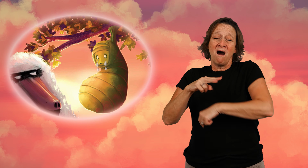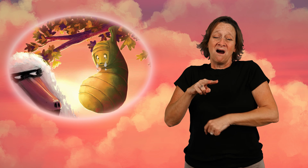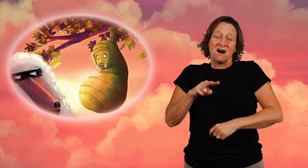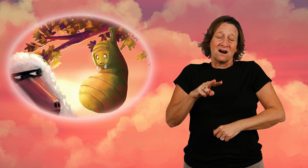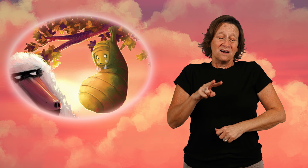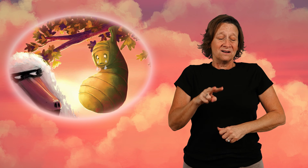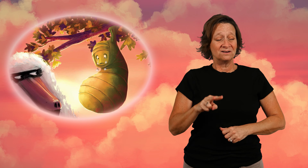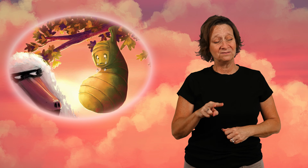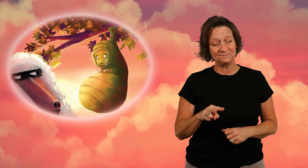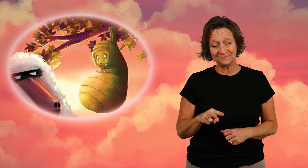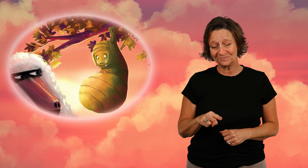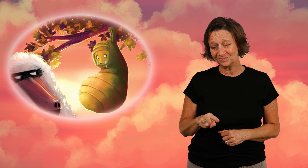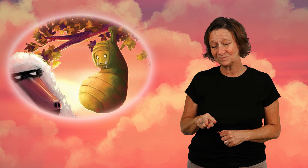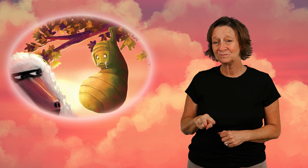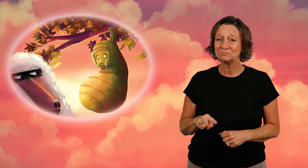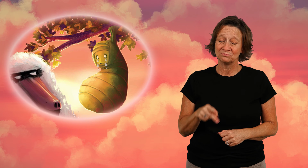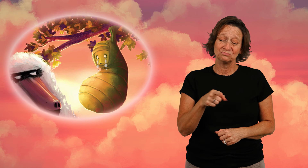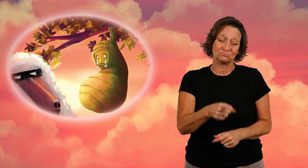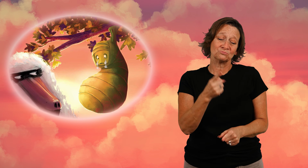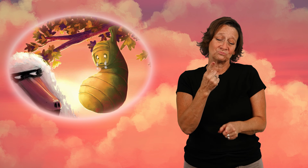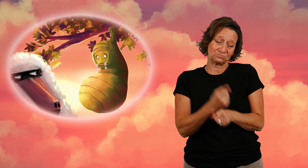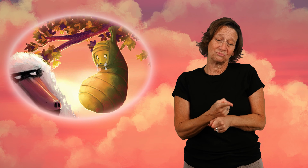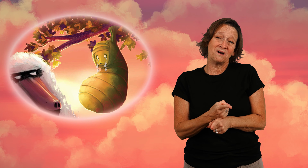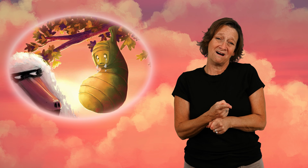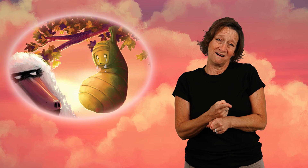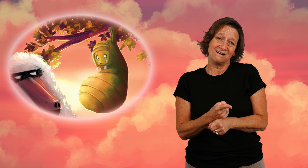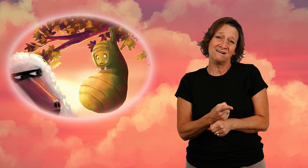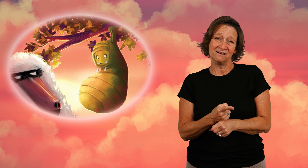“Oh no! You’re right,”